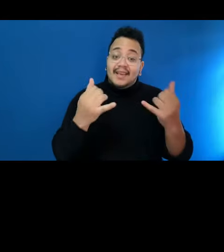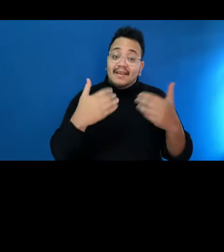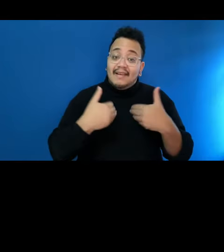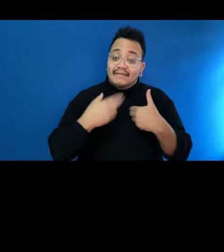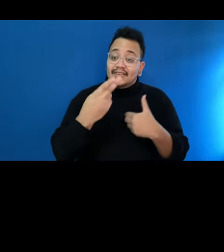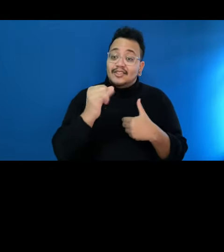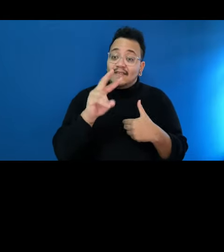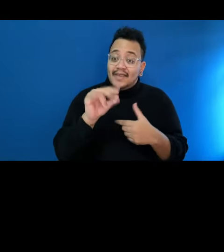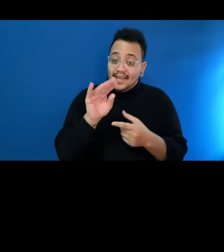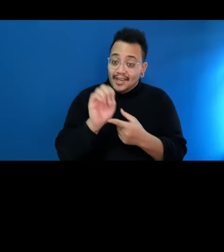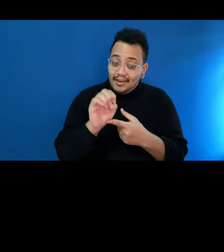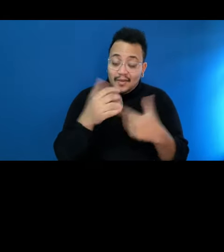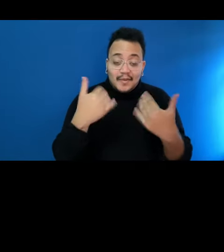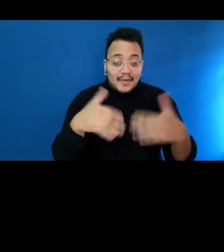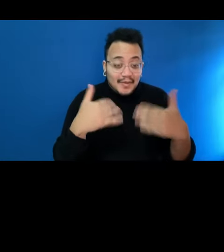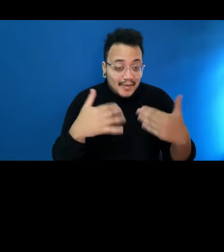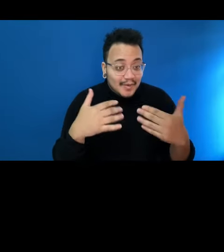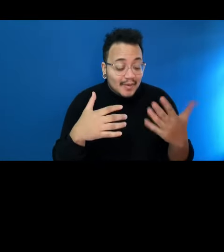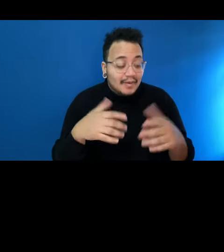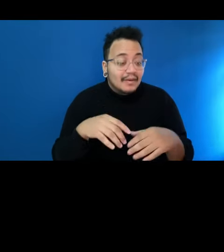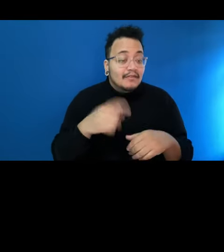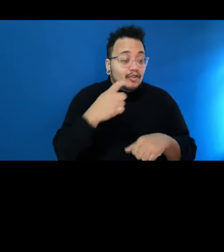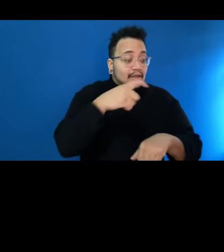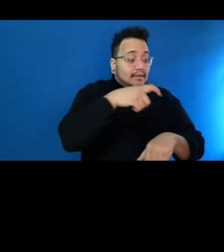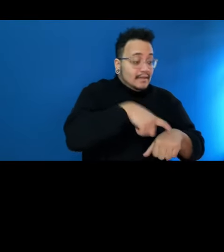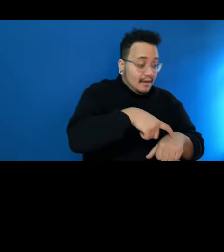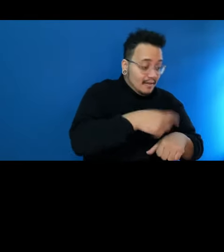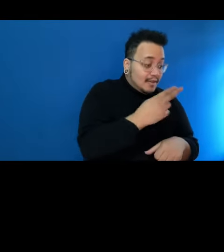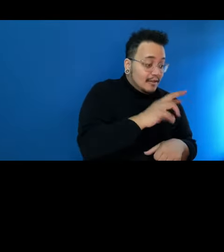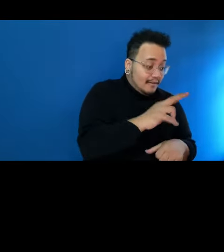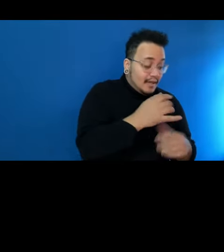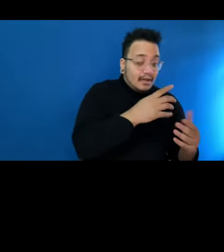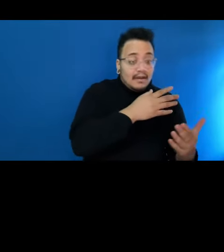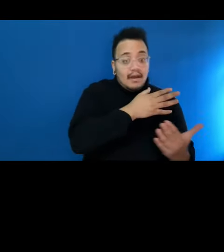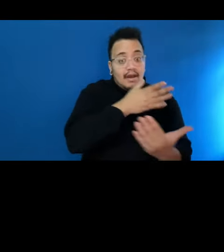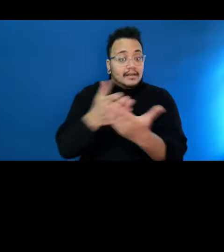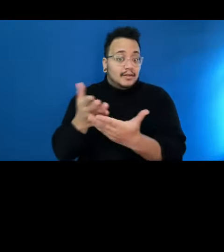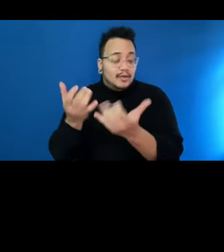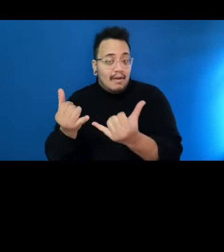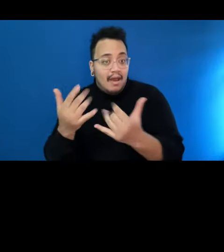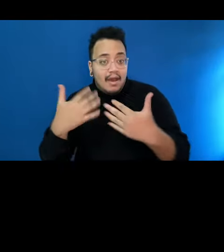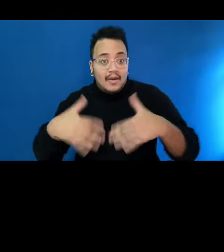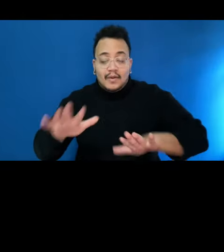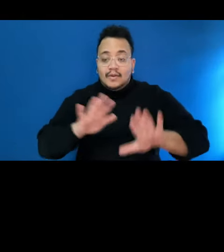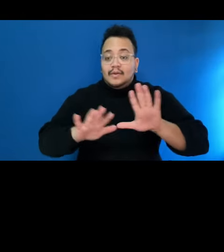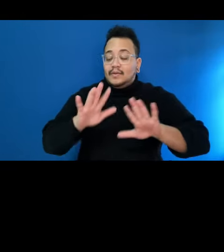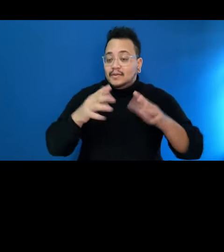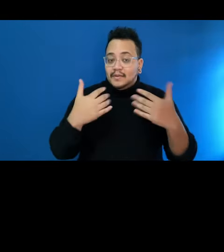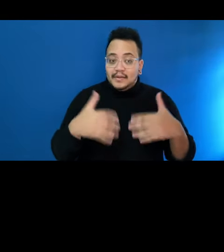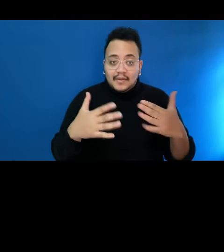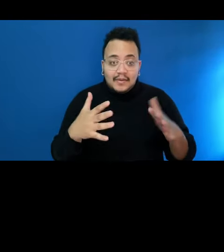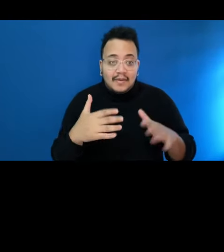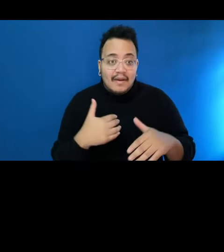from when I first found out I had HIV up until now, I've been back and forth with treatment,